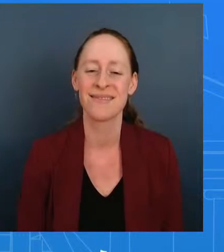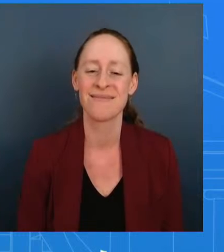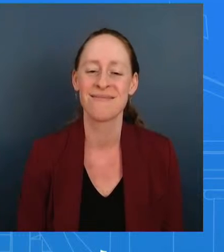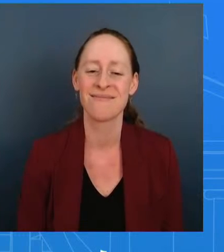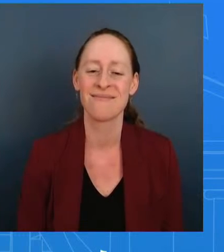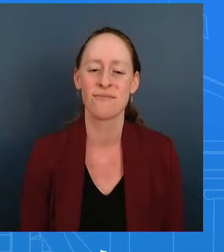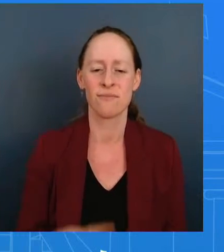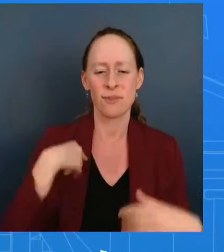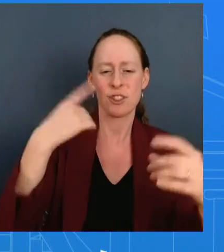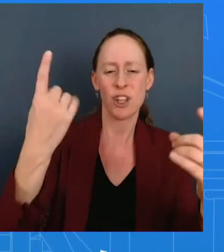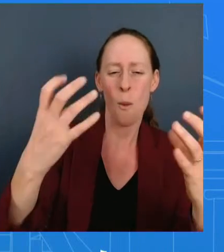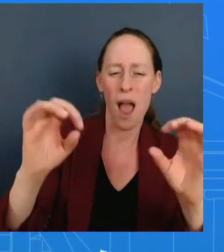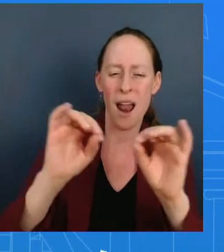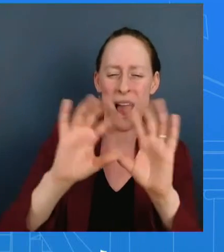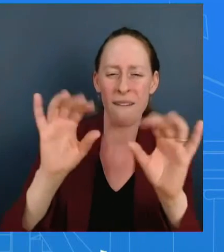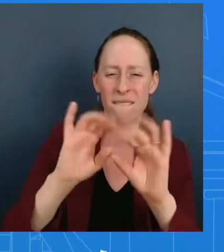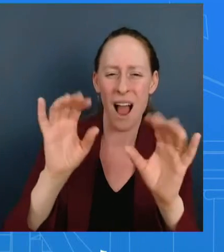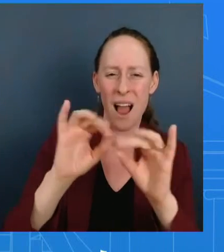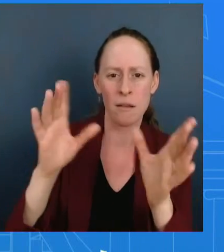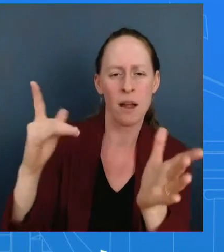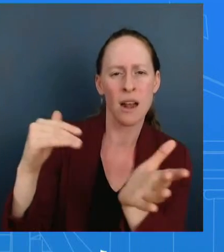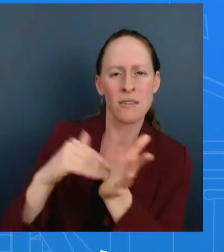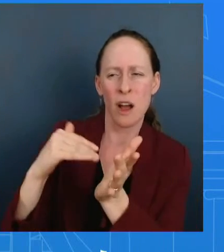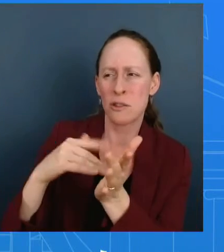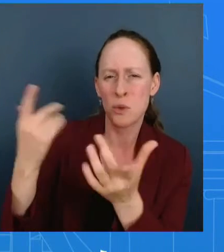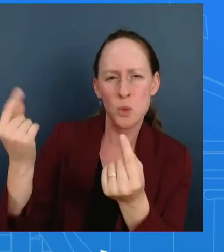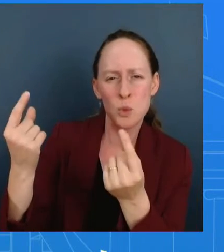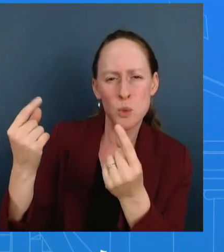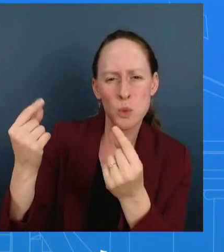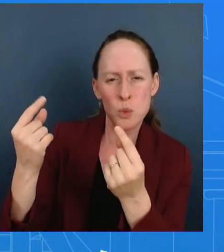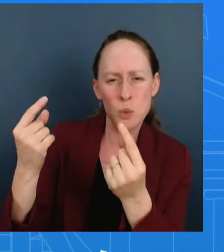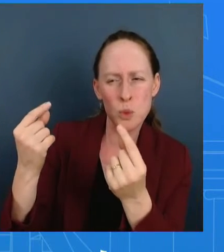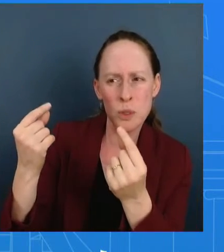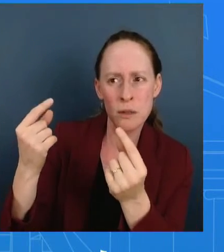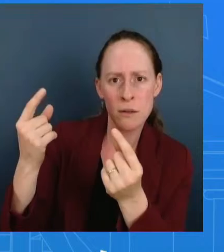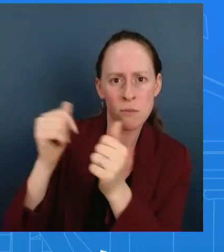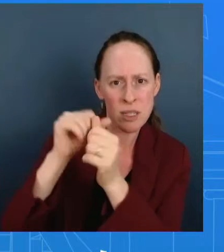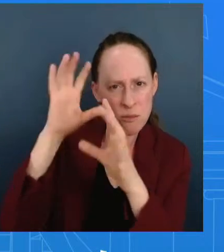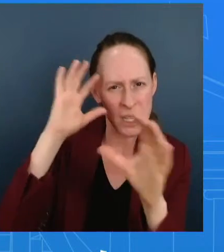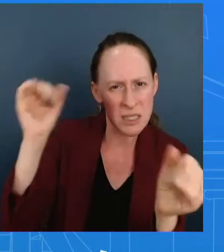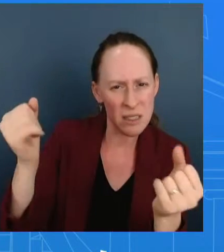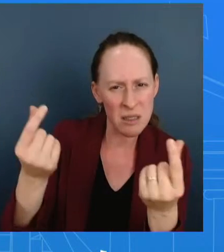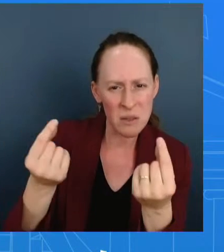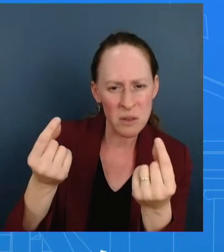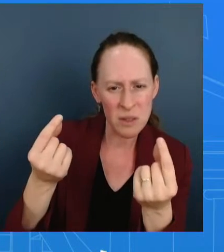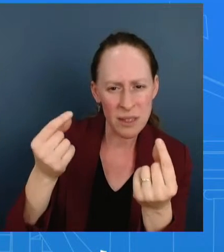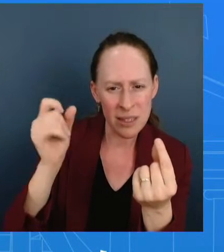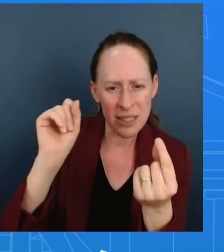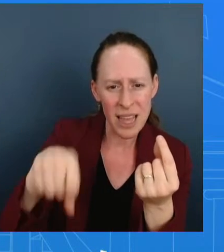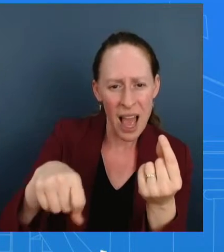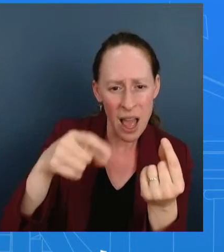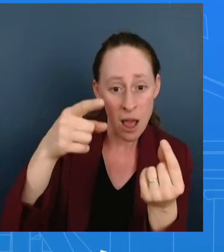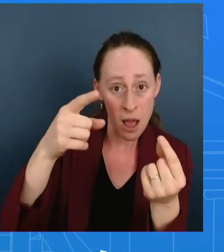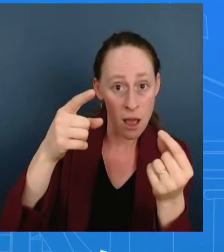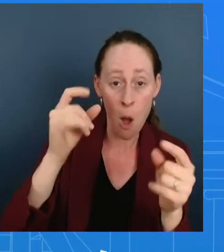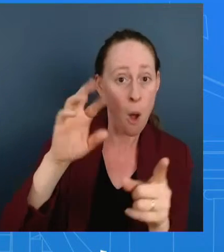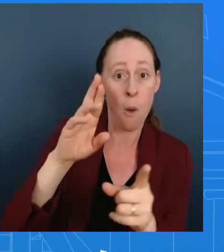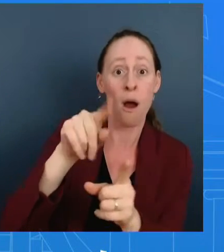Ms. Jean-Pierre: I -- I am not going to confirm the -- a neur- -- a particular nar- -- neurologist, anybody. It doesn't matter if they're a derm- --